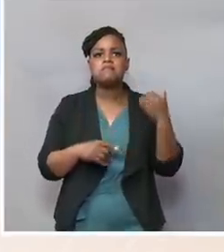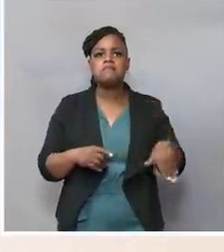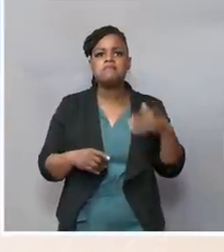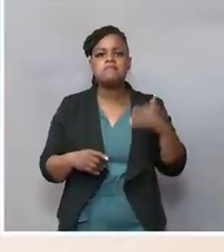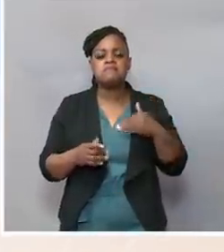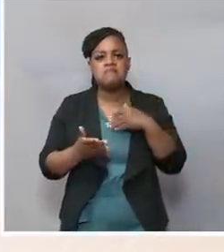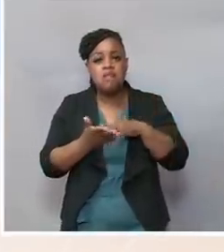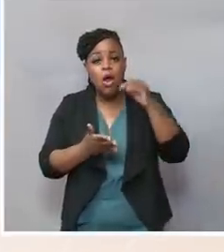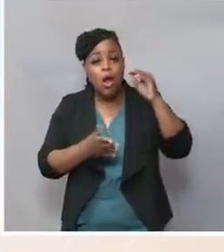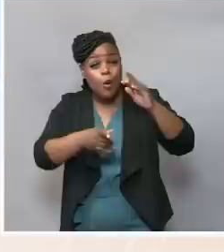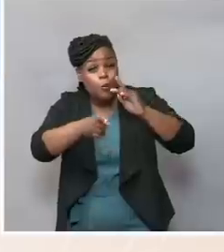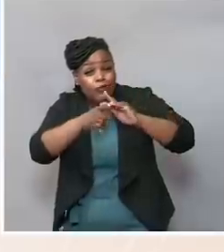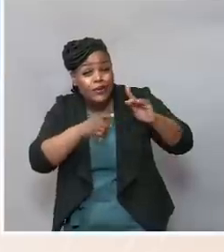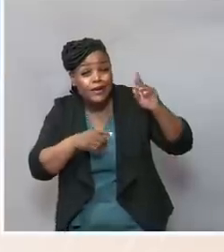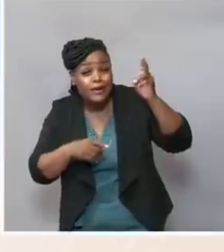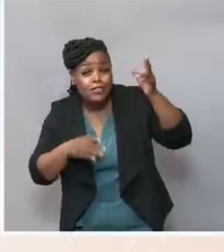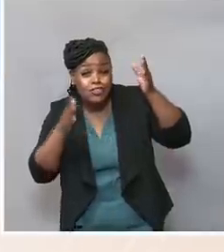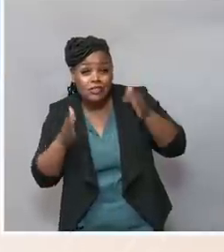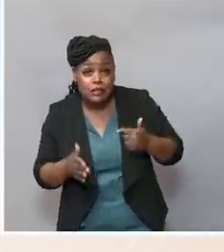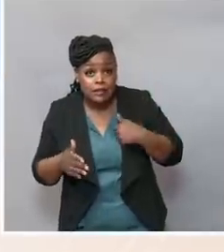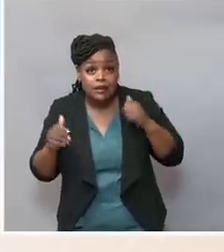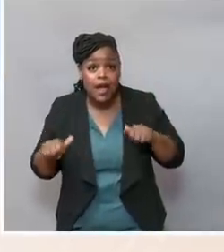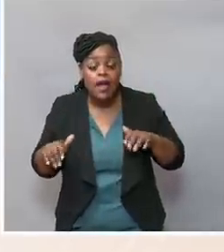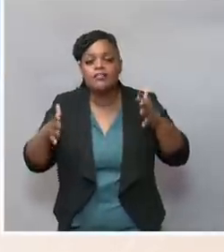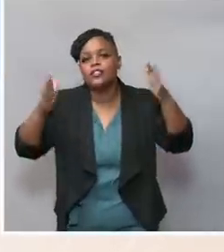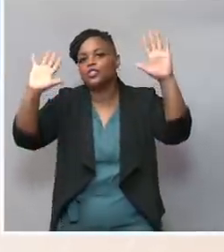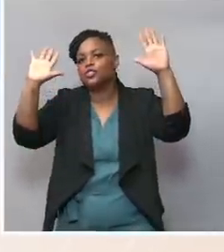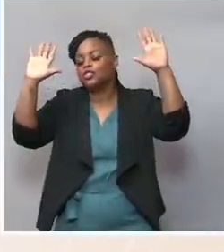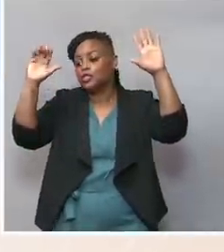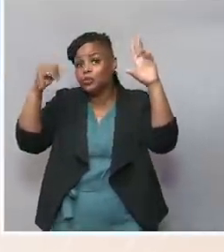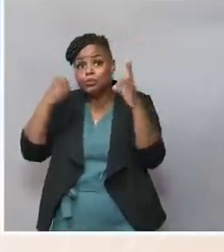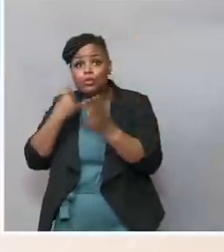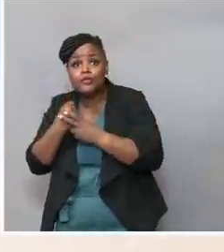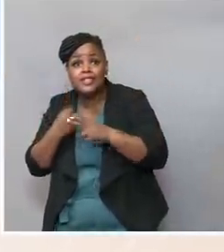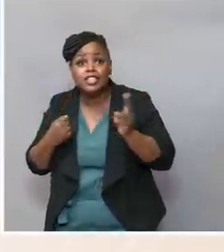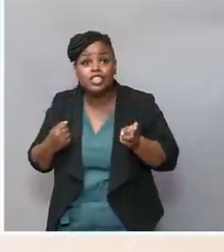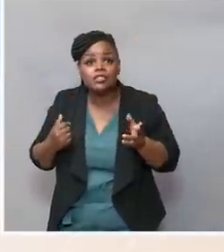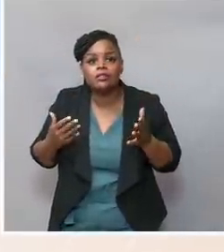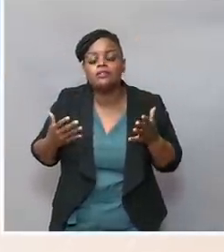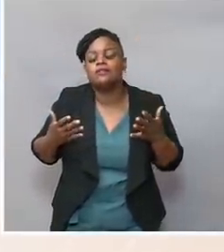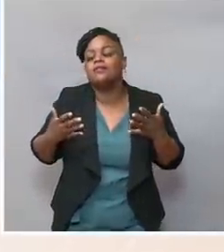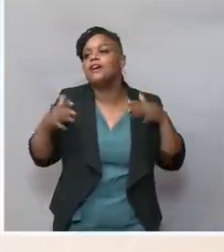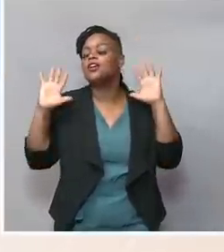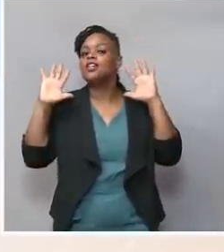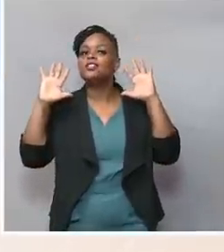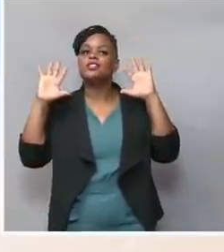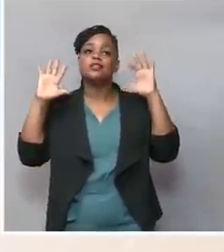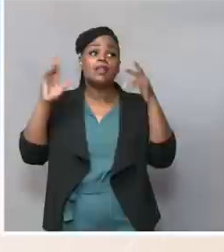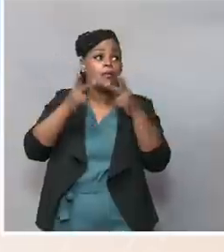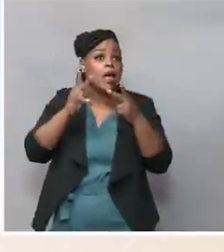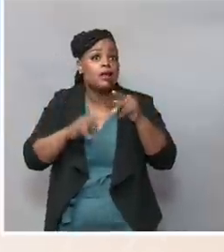preserving our history in the places where history happens.